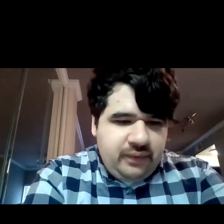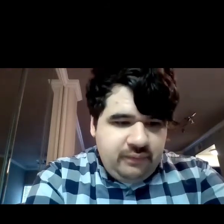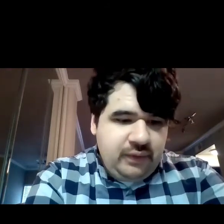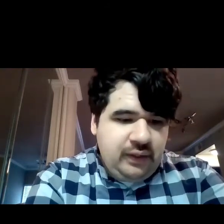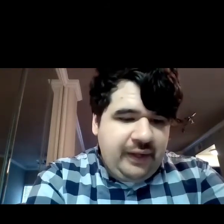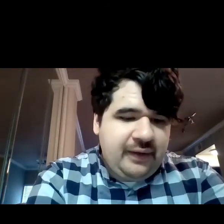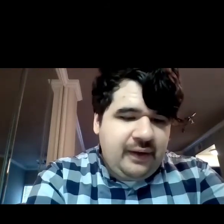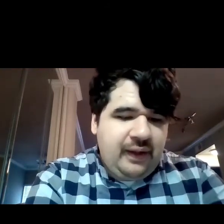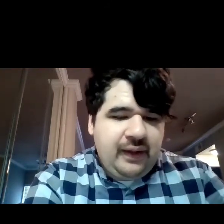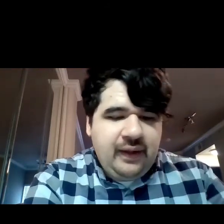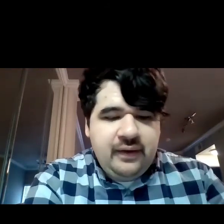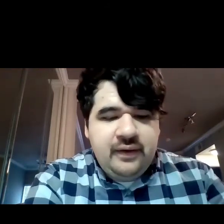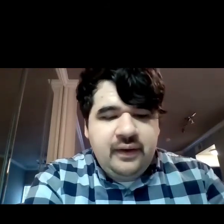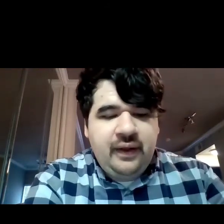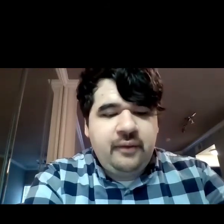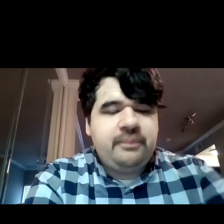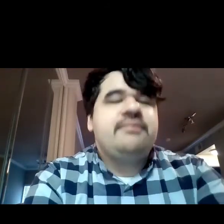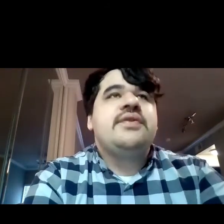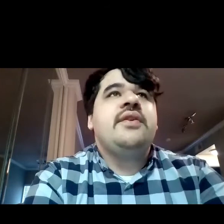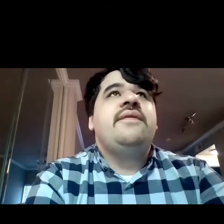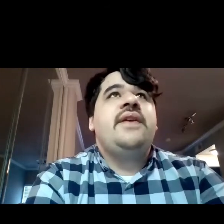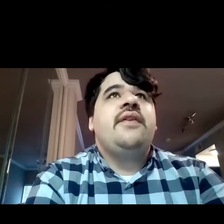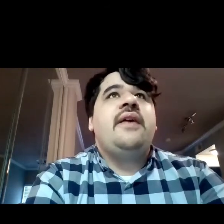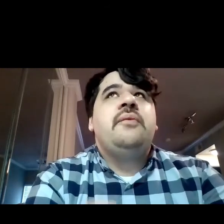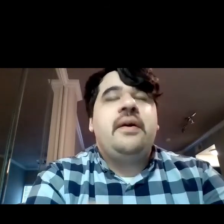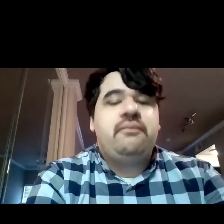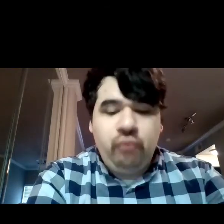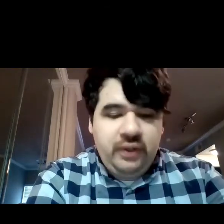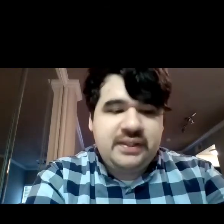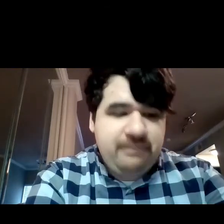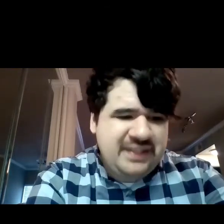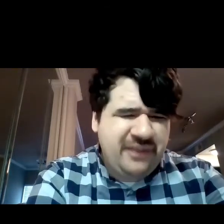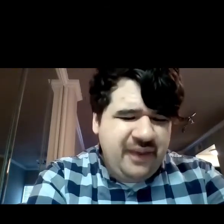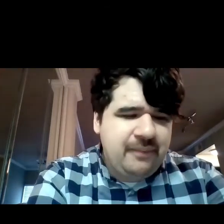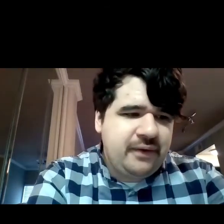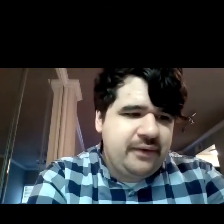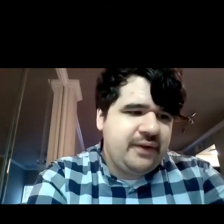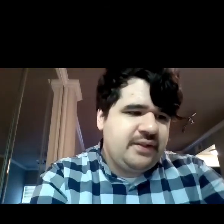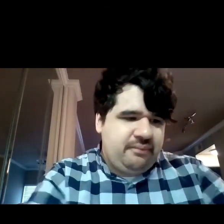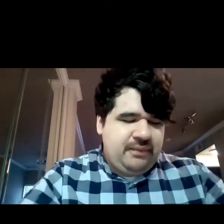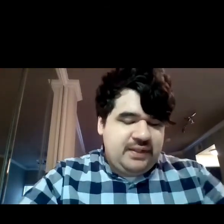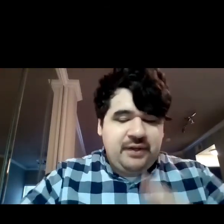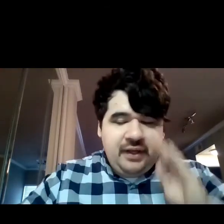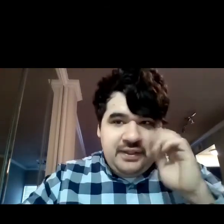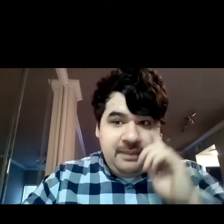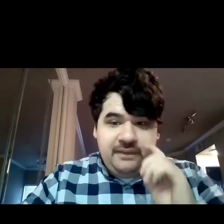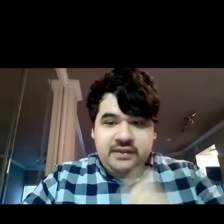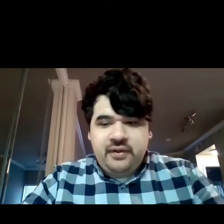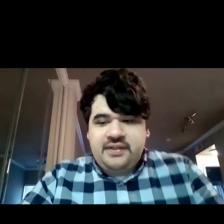with the client and I hope to sort of figure out what works best for them in regards to explaining how these benefits work,